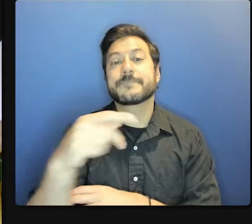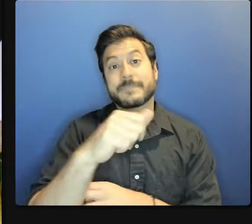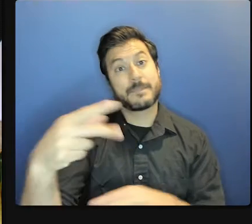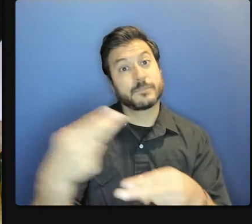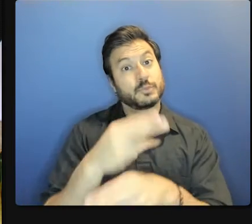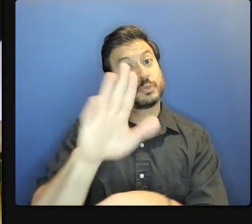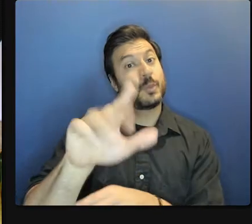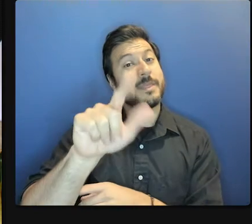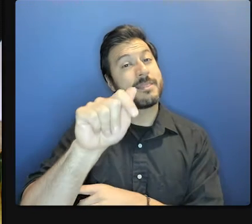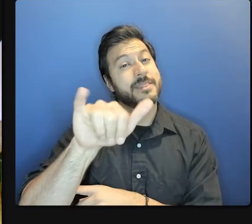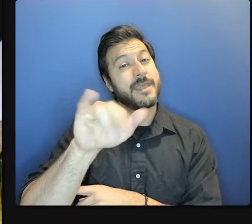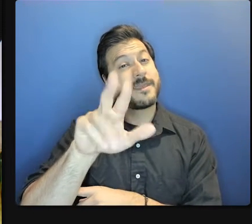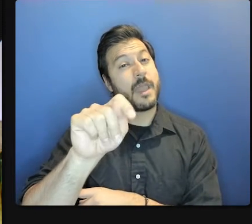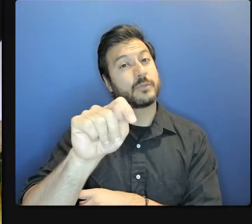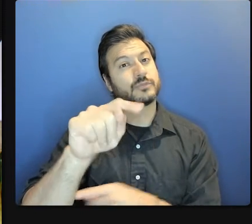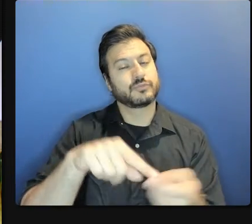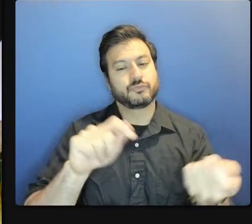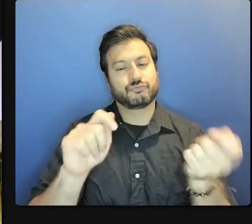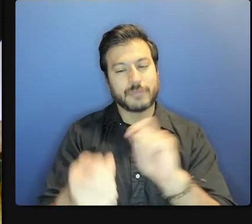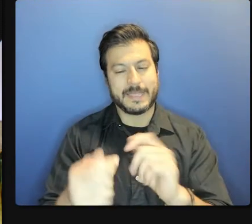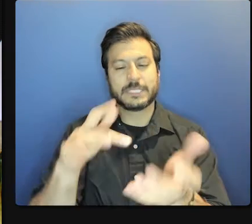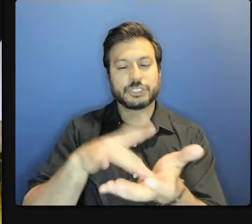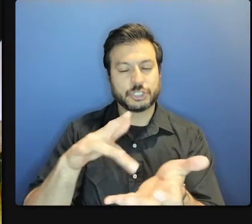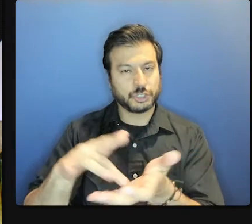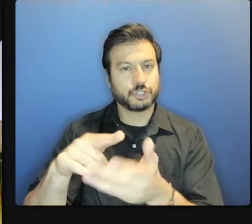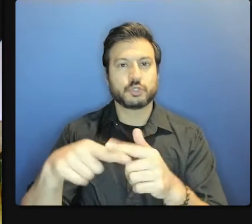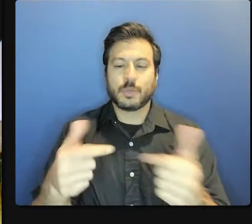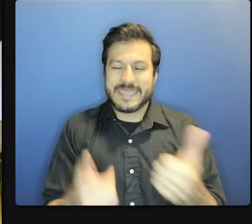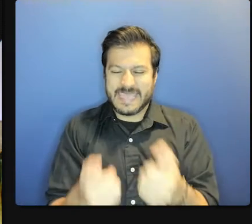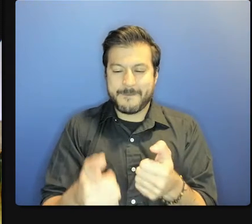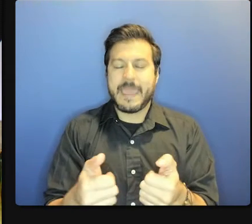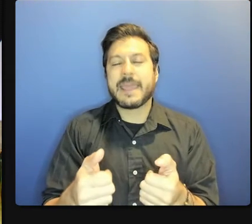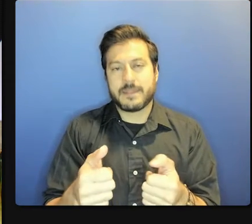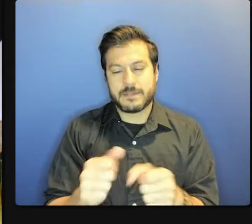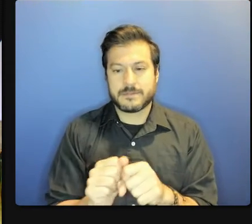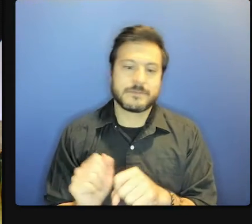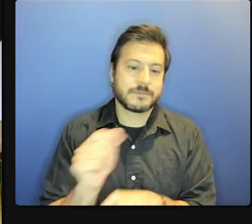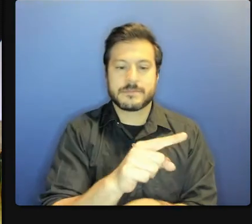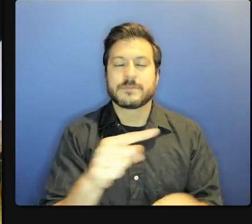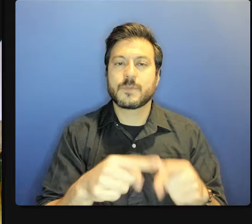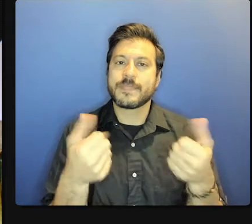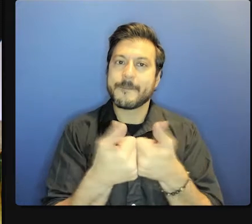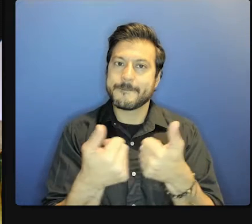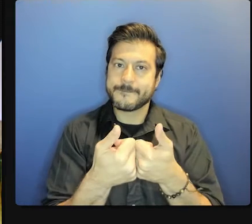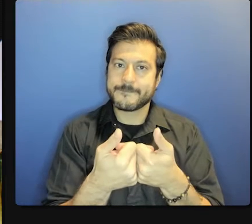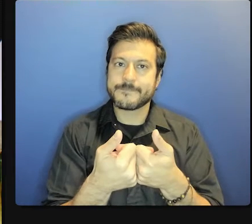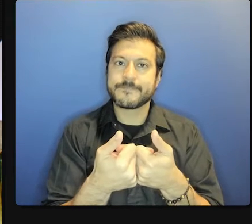The app then uses your layout to translate touches into gamepad inputs that get sent back to the game.